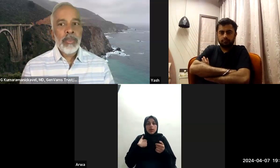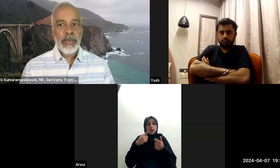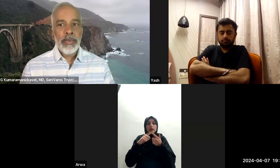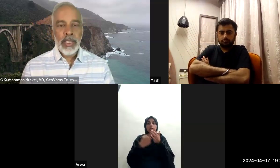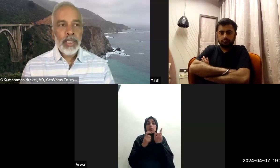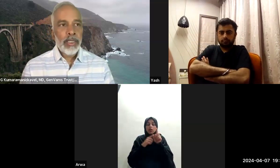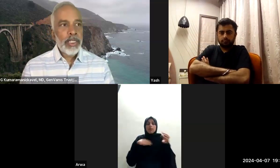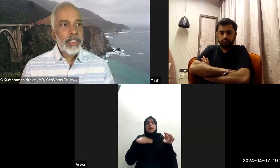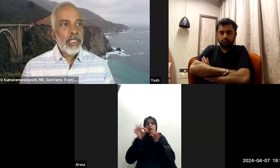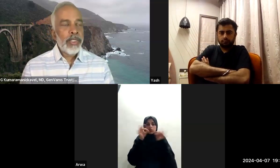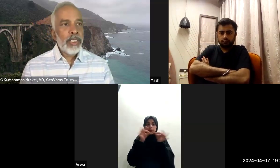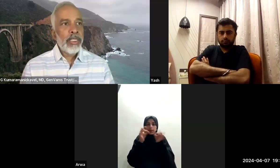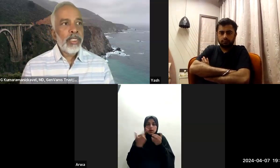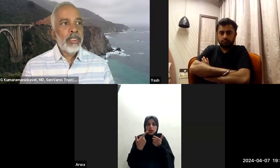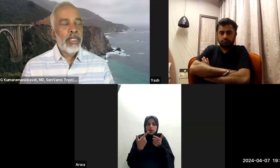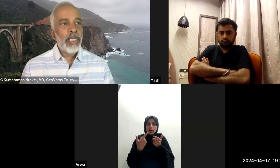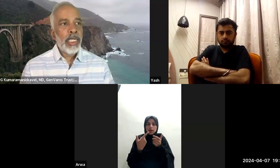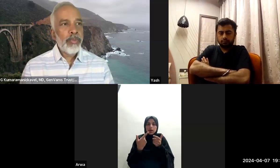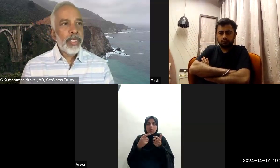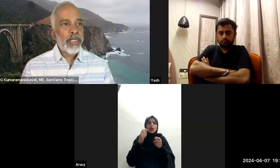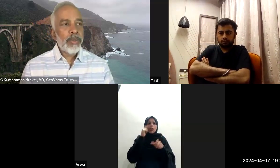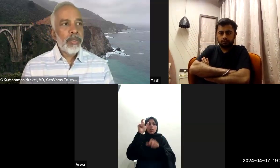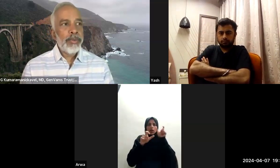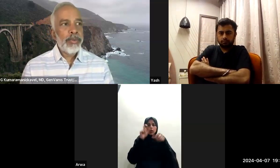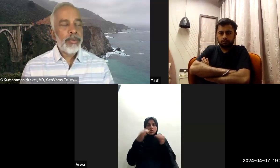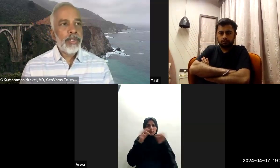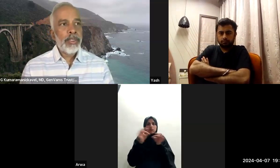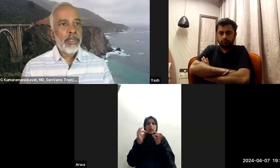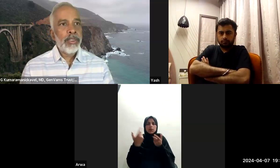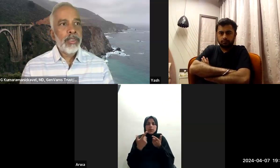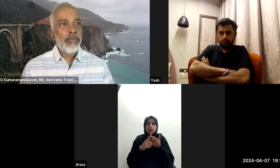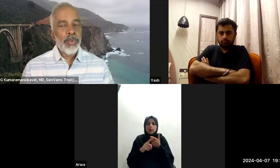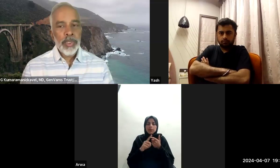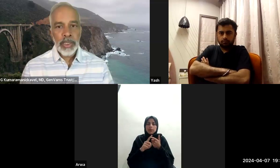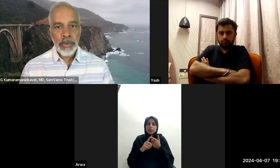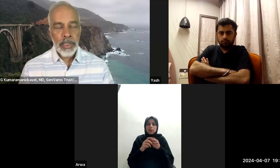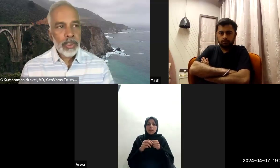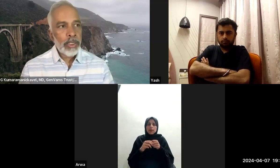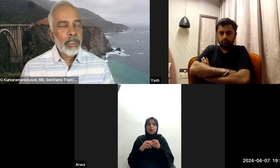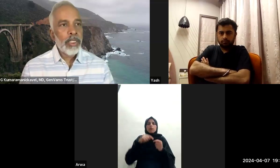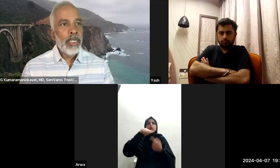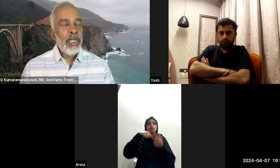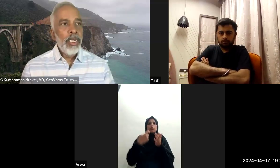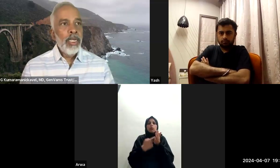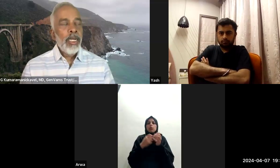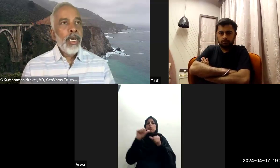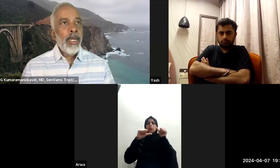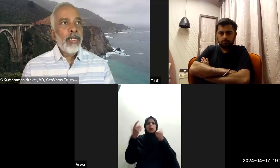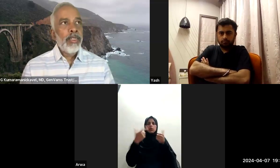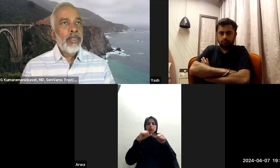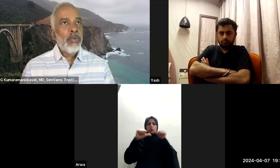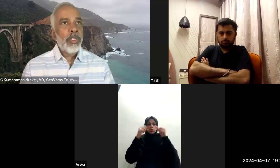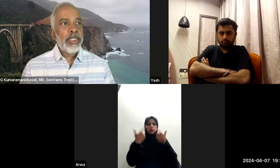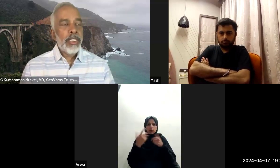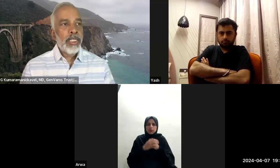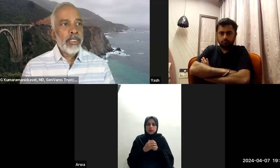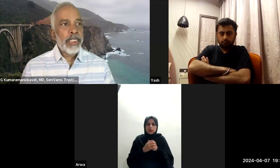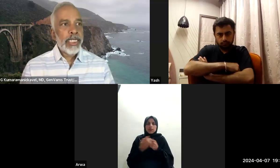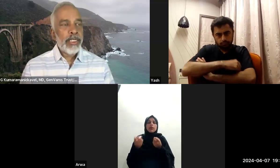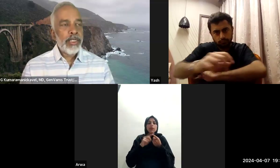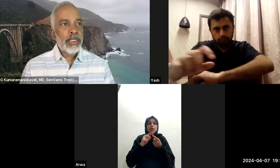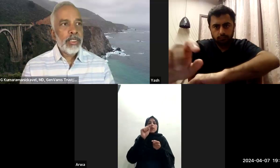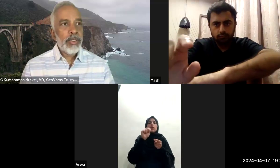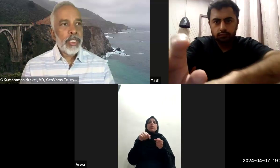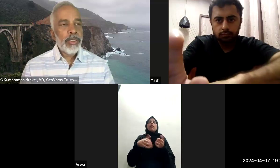them each and every aspect of progress of research and what is the current status. Okay